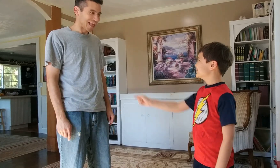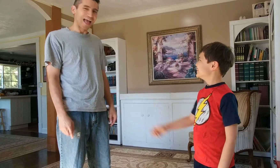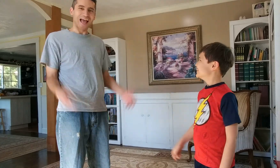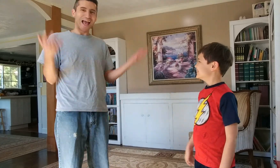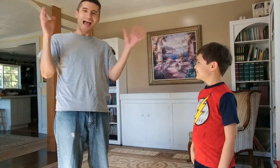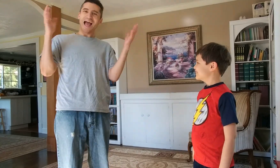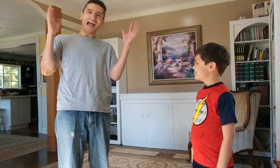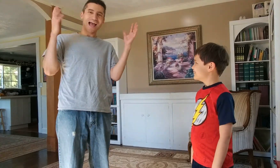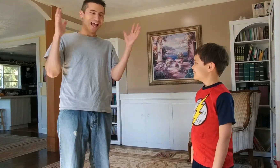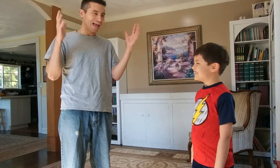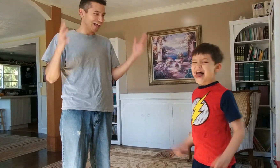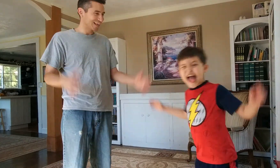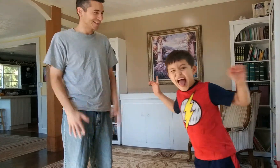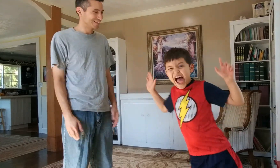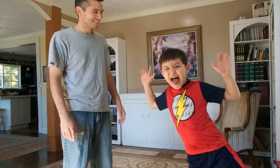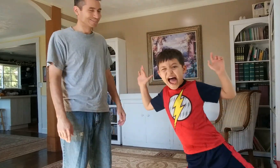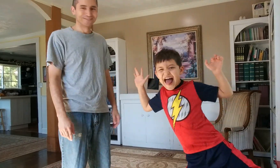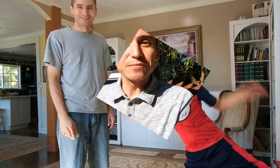YAY!